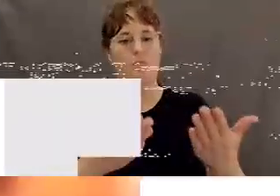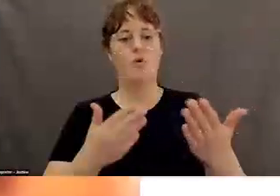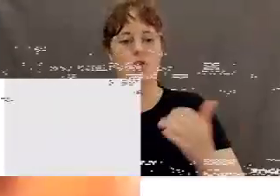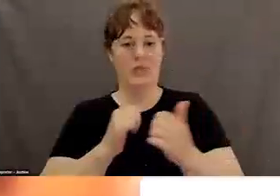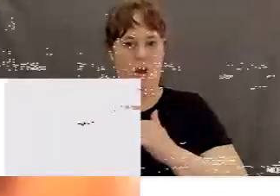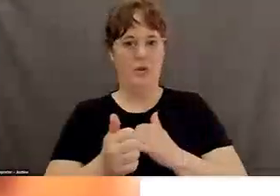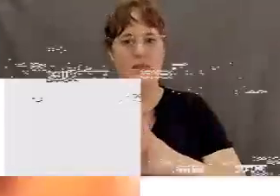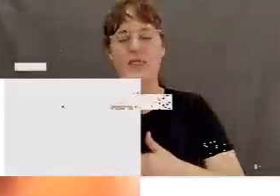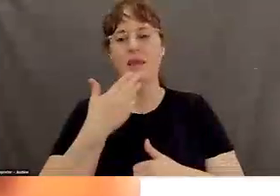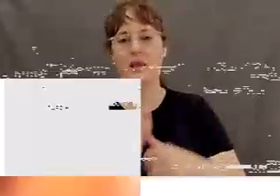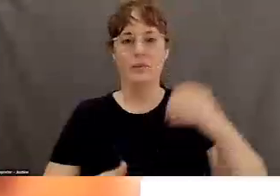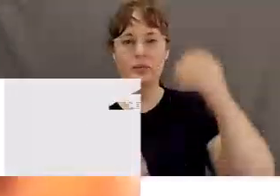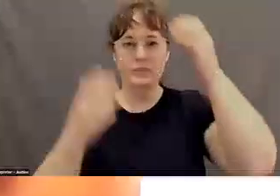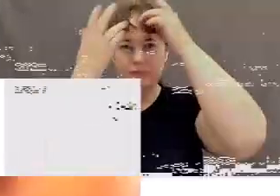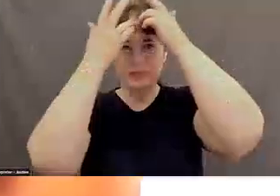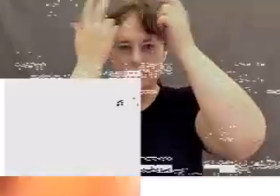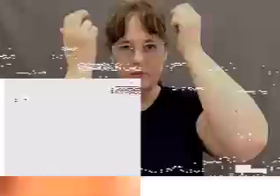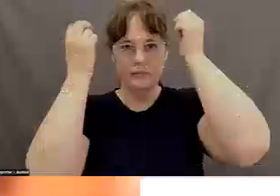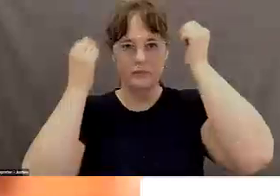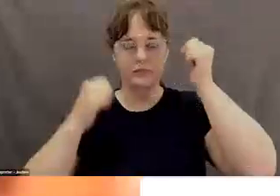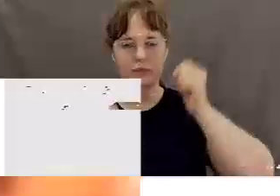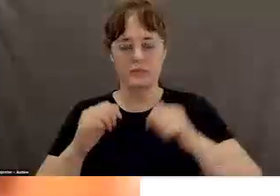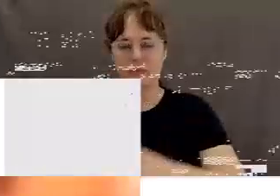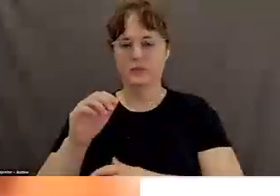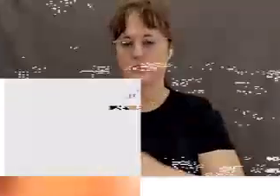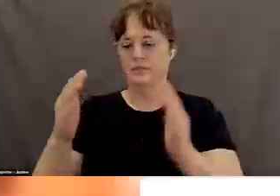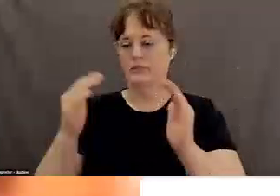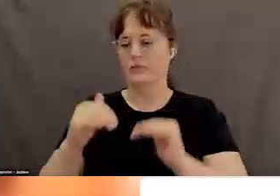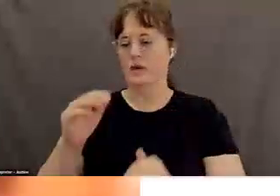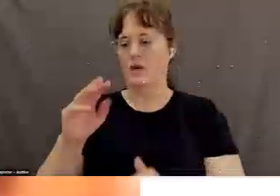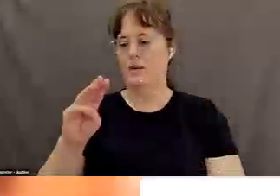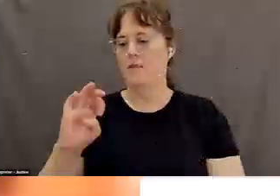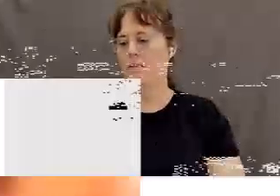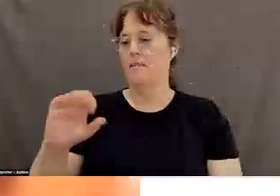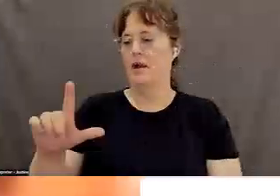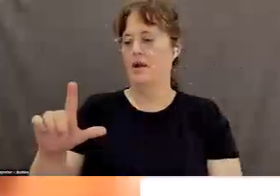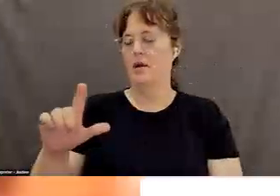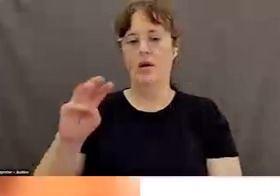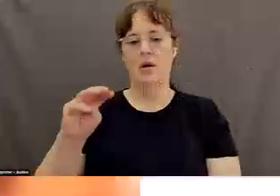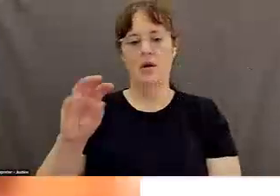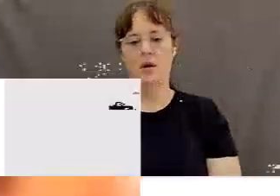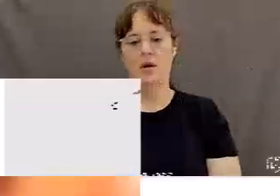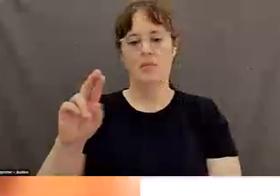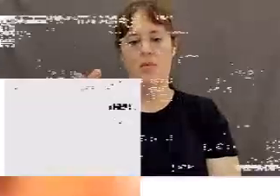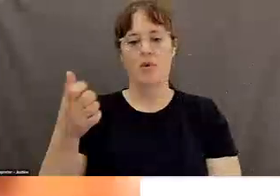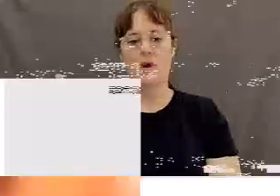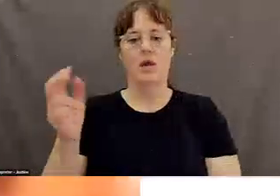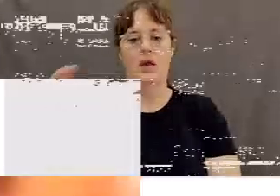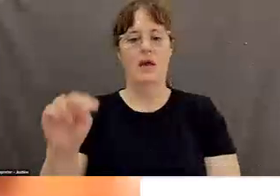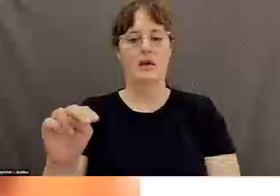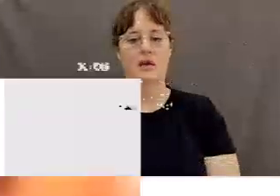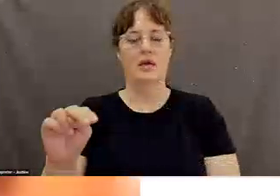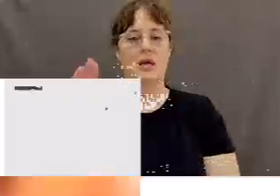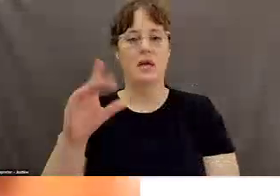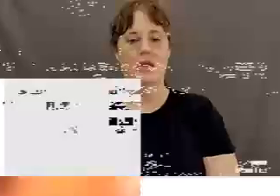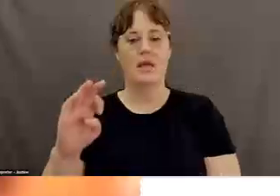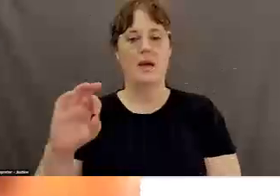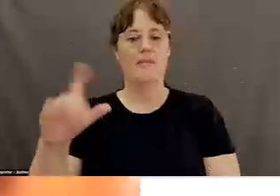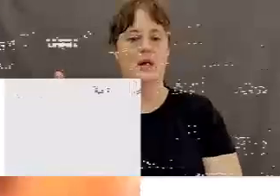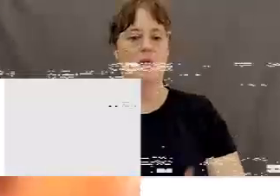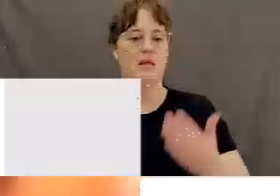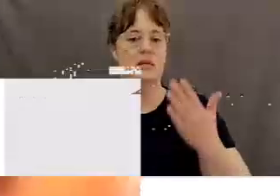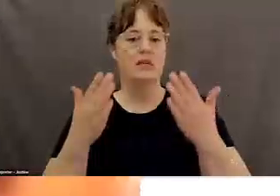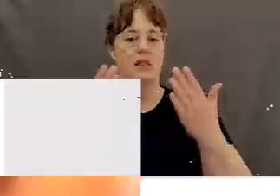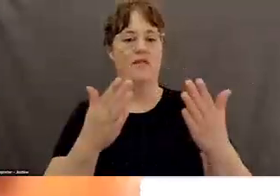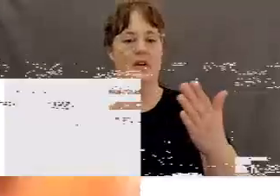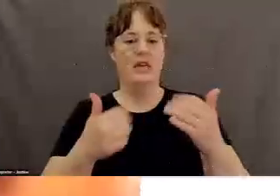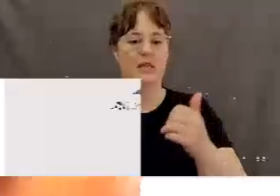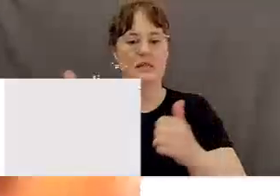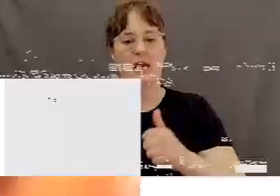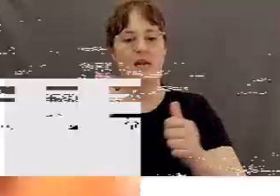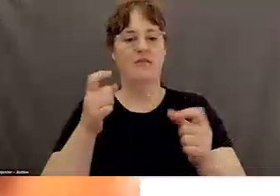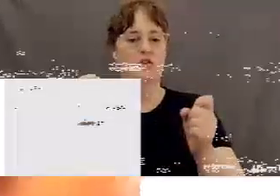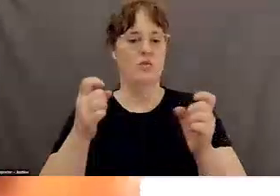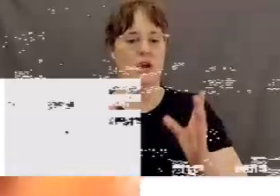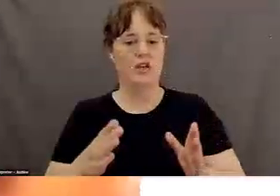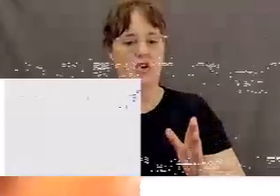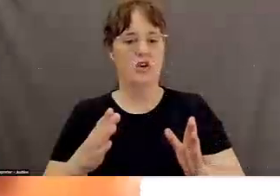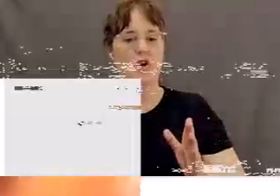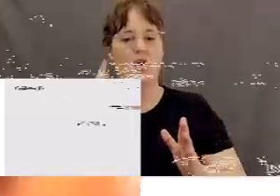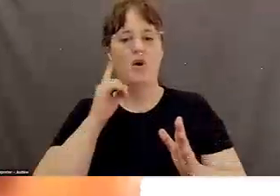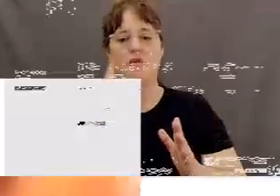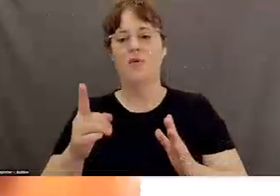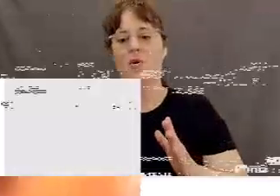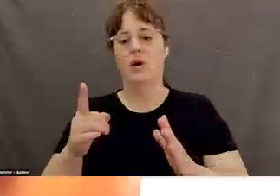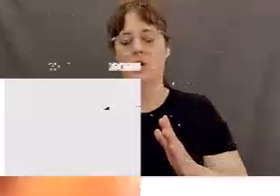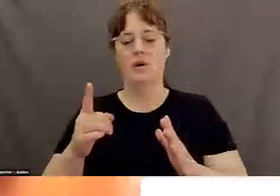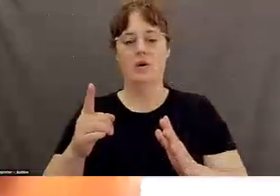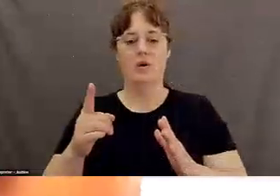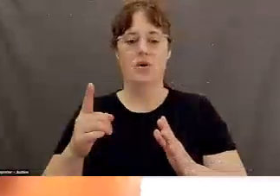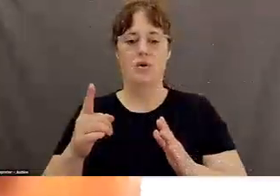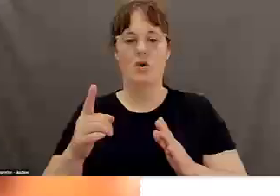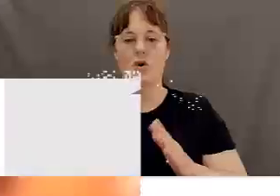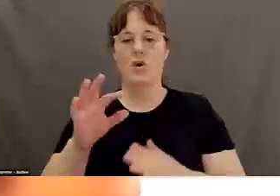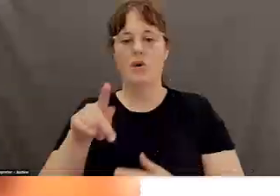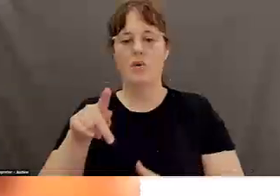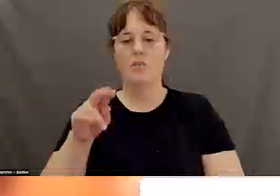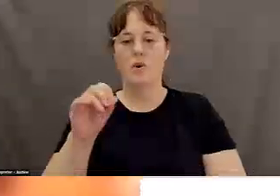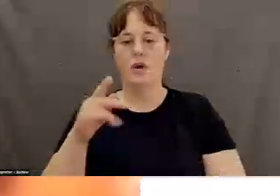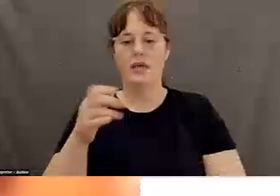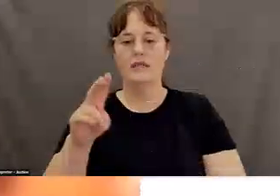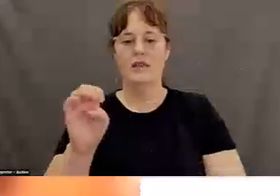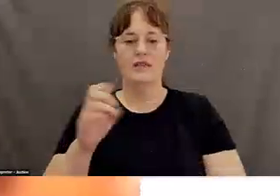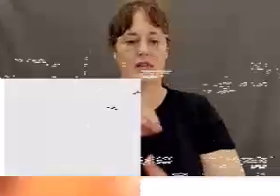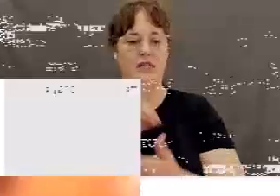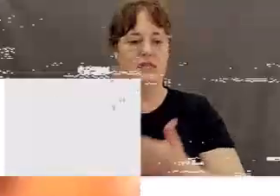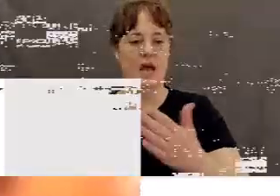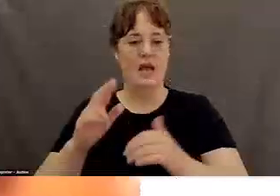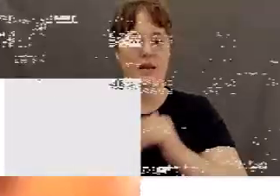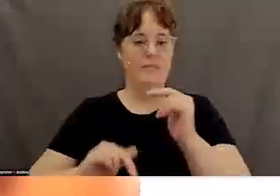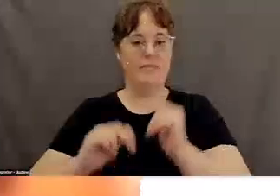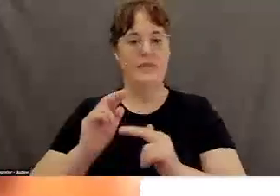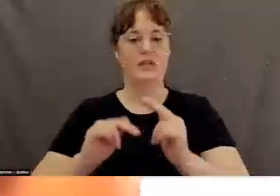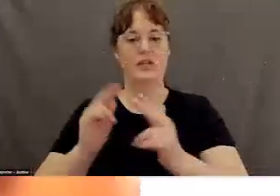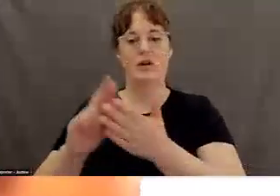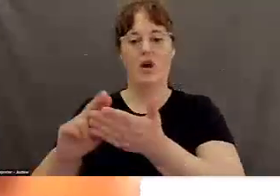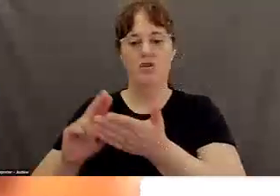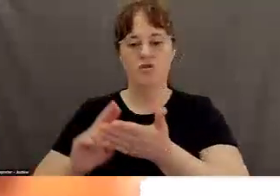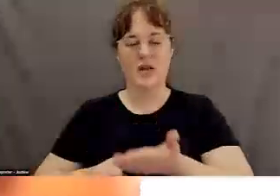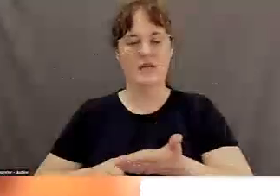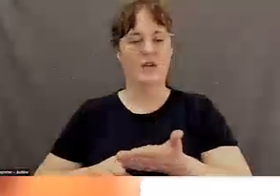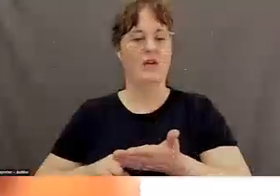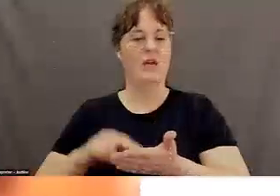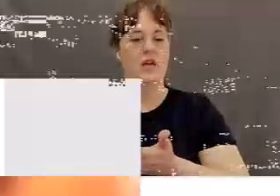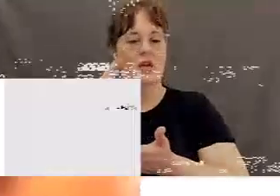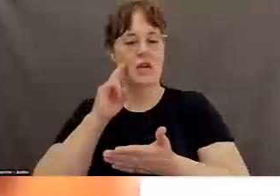Boardroom: Next, we have Michael Morgan, Capital Delivery Executive Director, to begin the staff presentation for a progressive design-build contract for the Operations and Maintenance Facility South project, and an associated budget amendment. He will introduce any additional presenters.